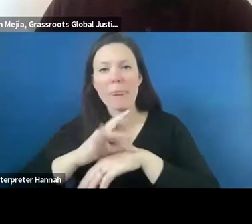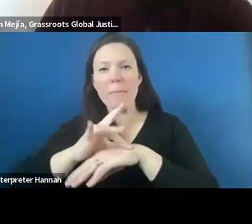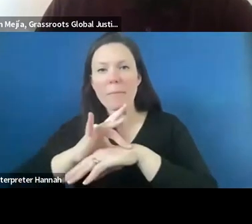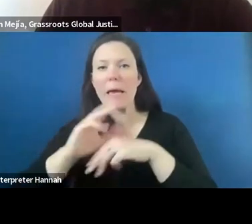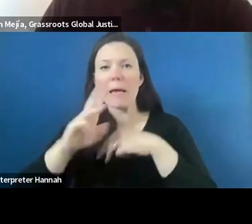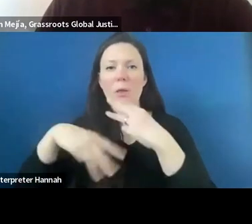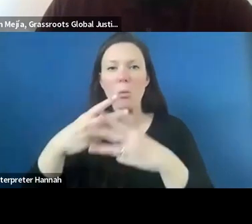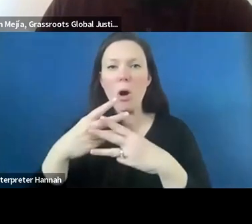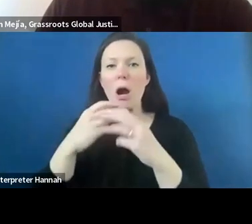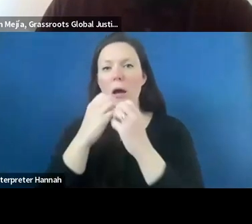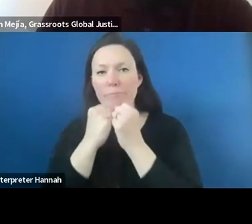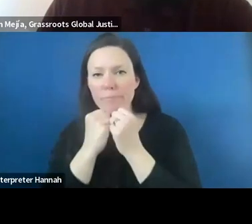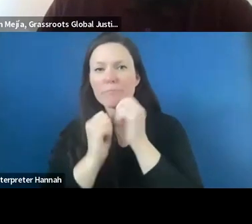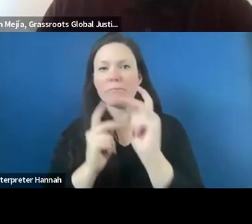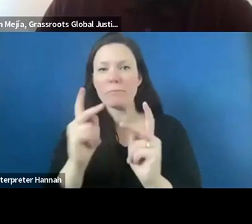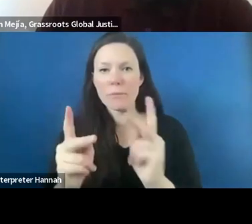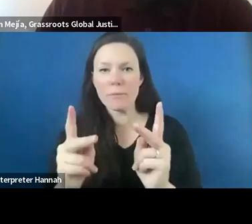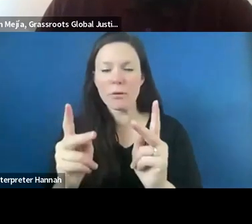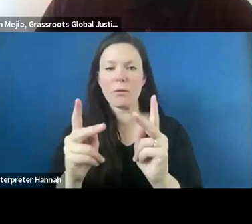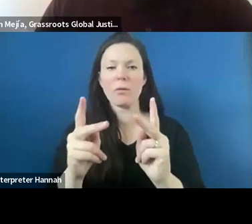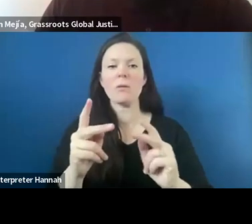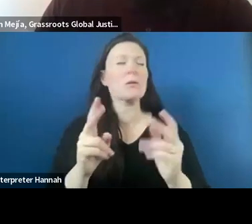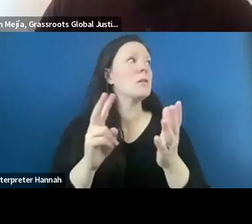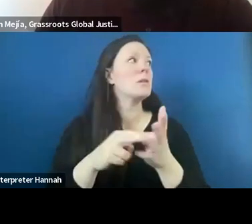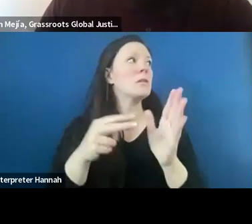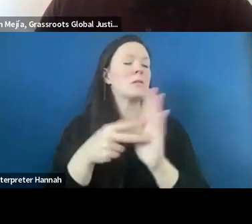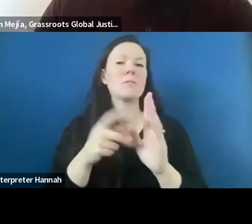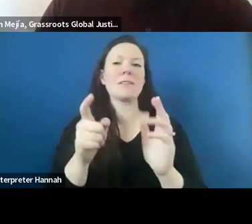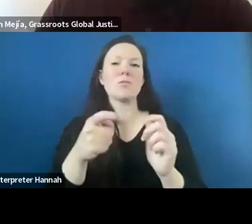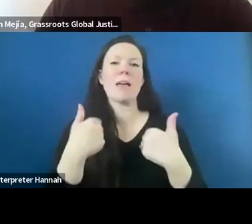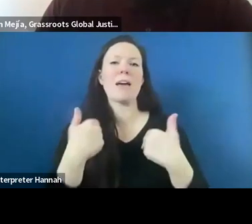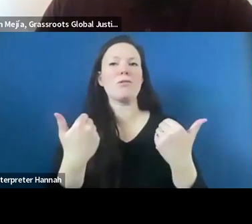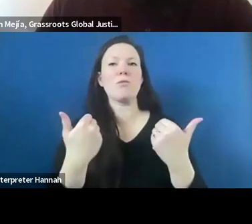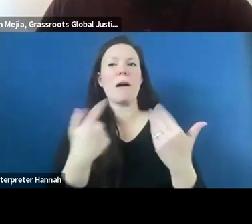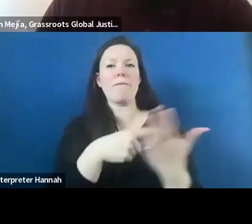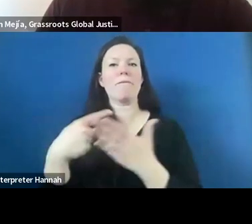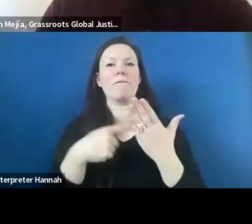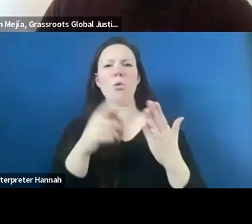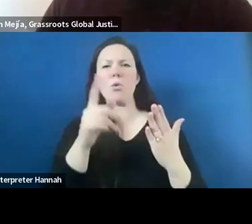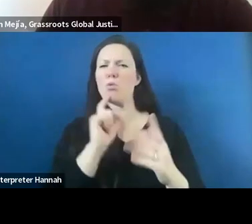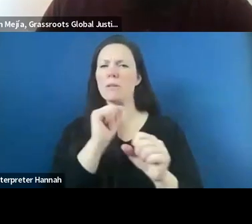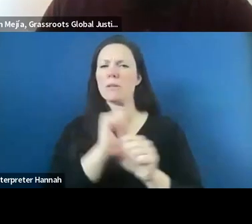But also when you're talking about a just transition, having a conversation about ownership and how resources are managed